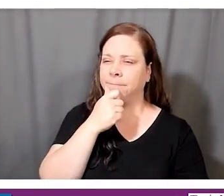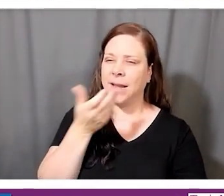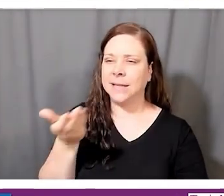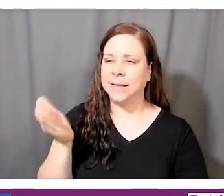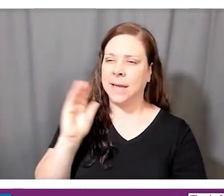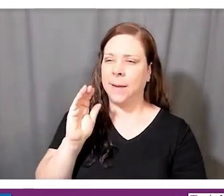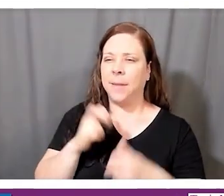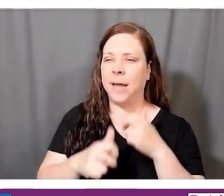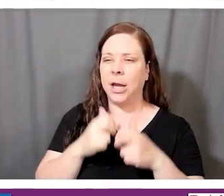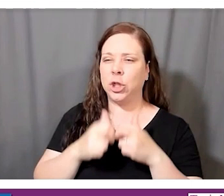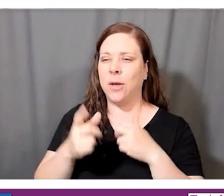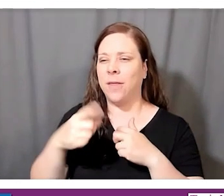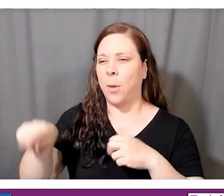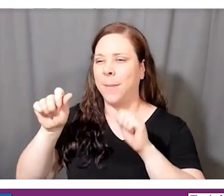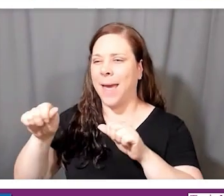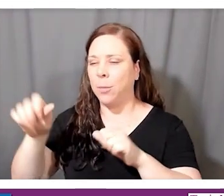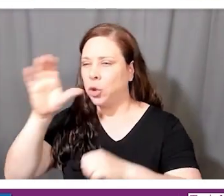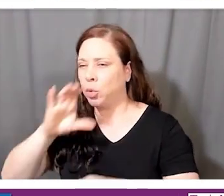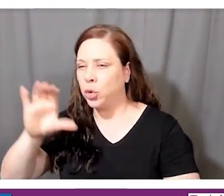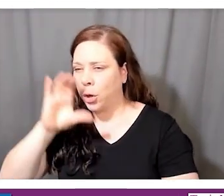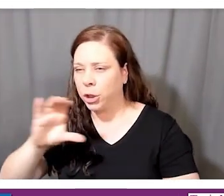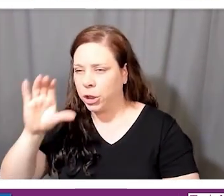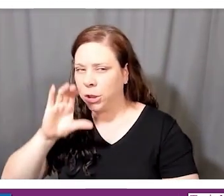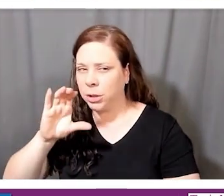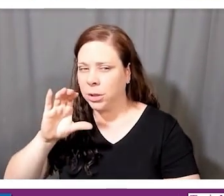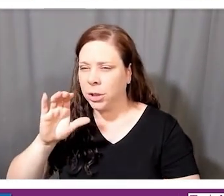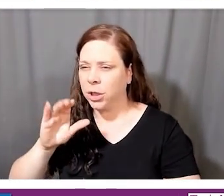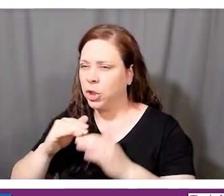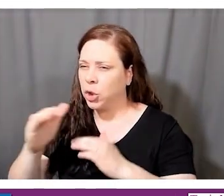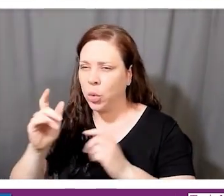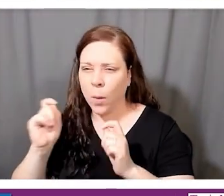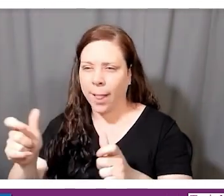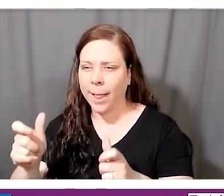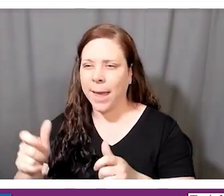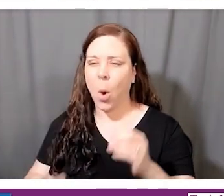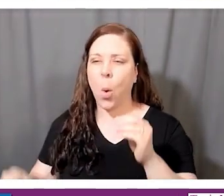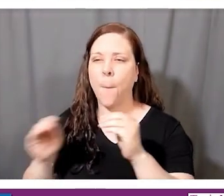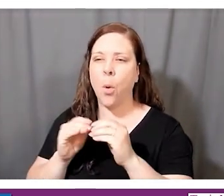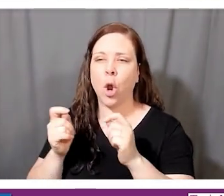was that they would be able to search it maybe too quickly or quicker than other students.